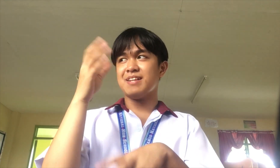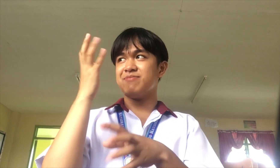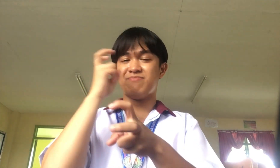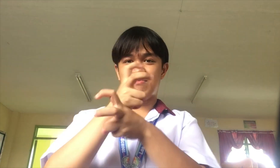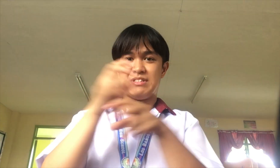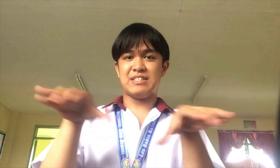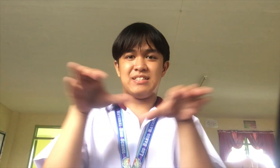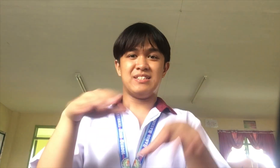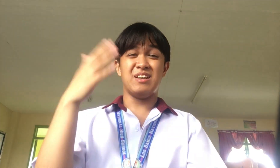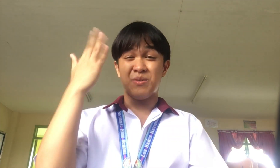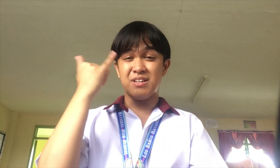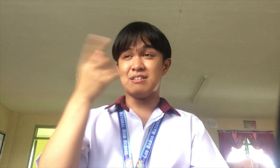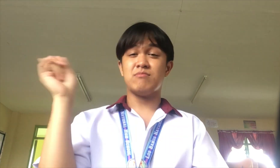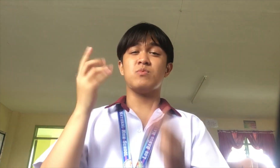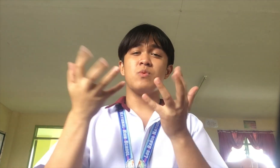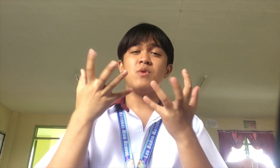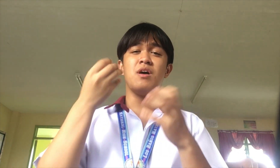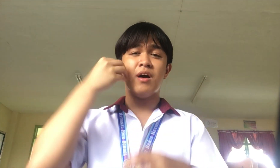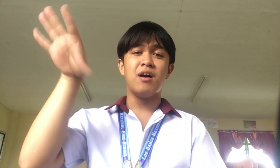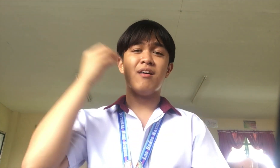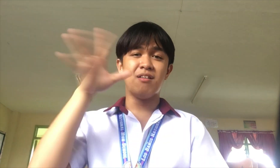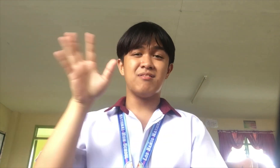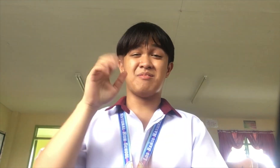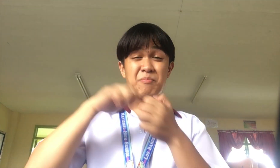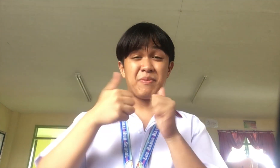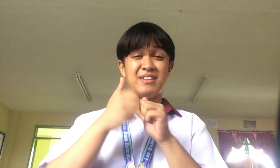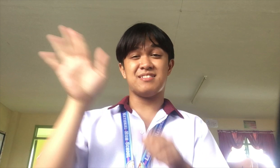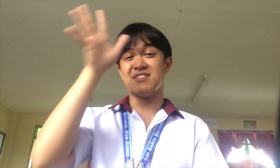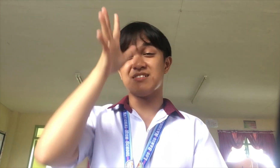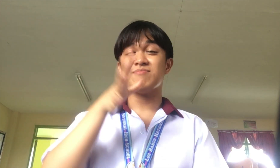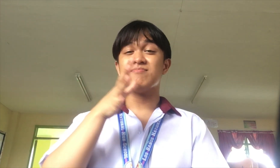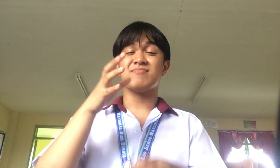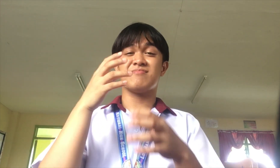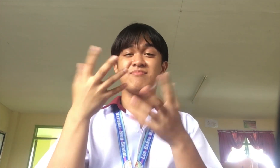Yeah, it was so hard to do because heir parents are obviously strict so they kept going home